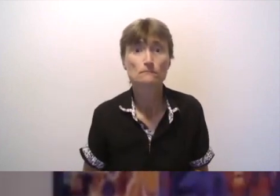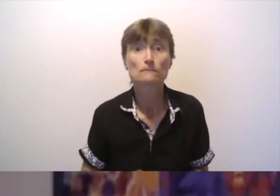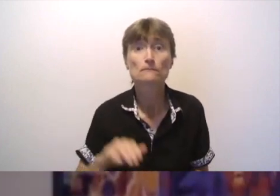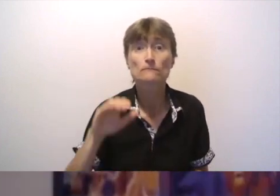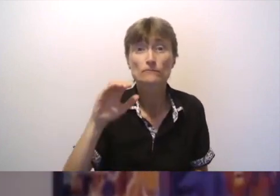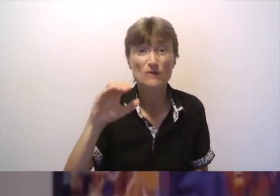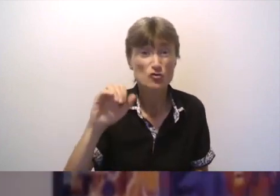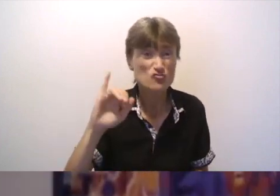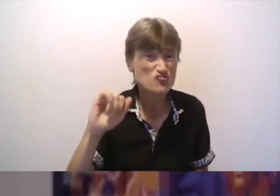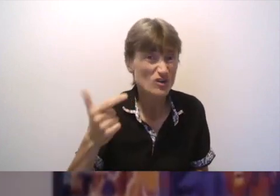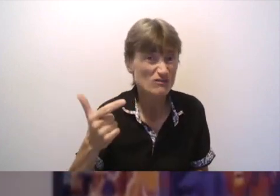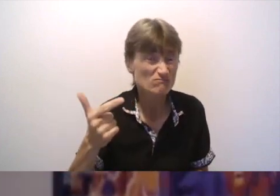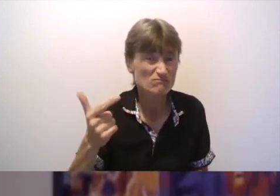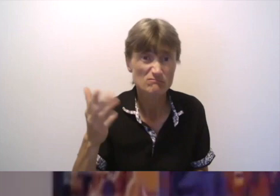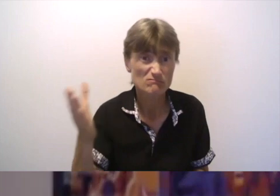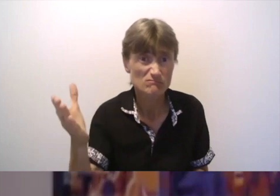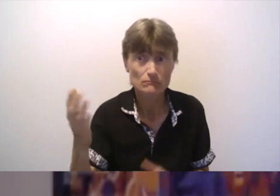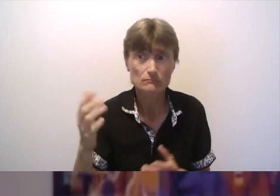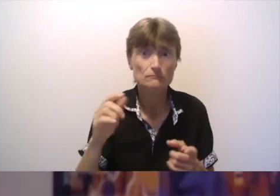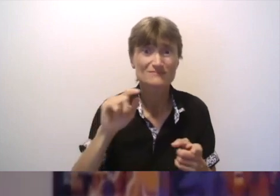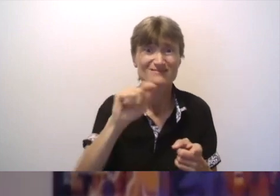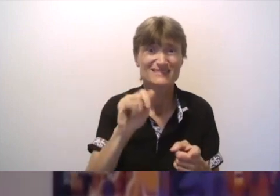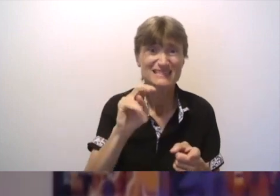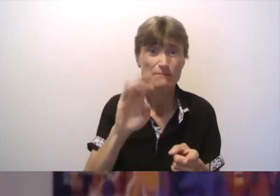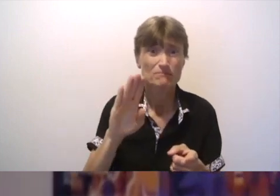zainab uh we've got a question from bethany